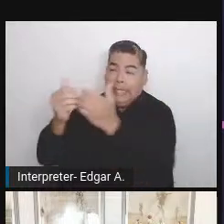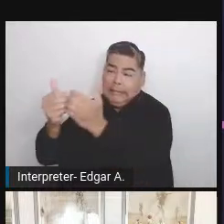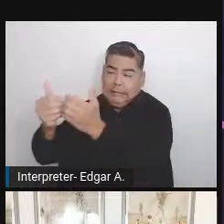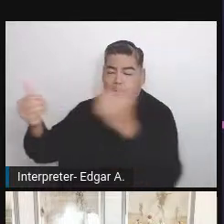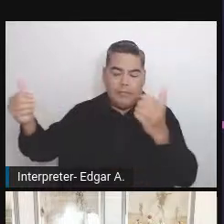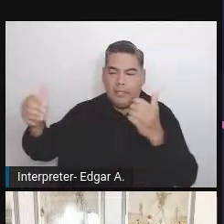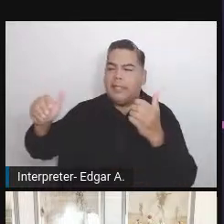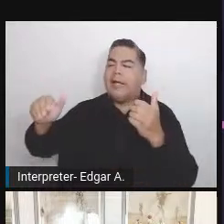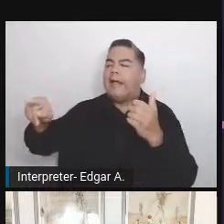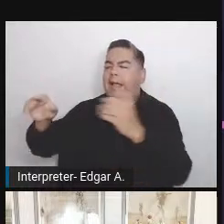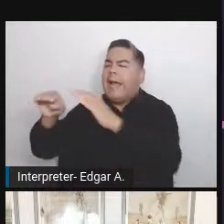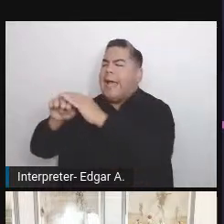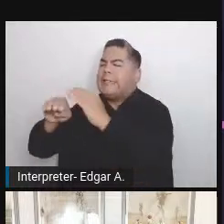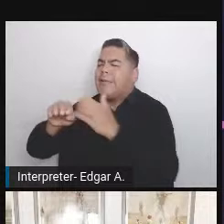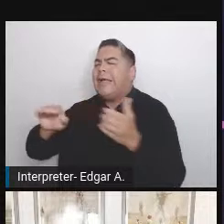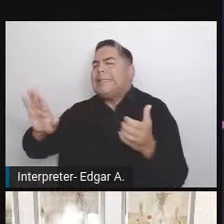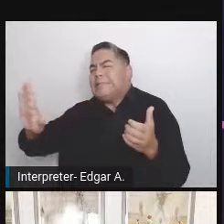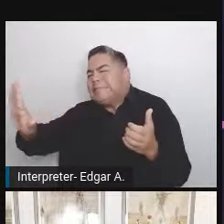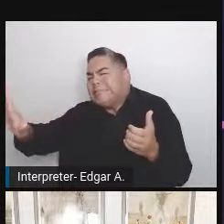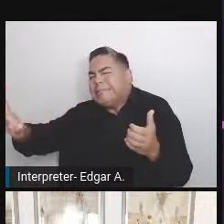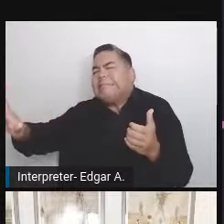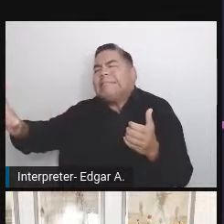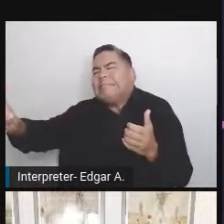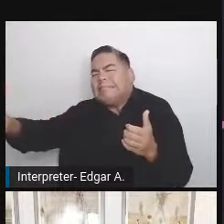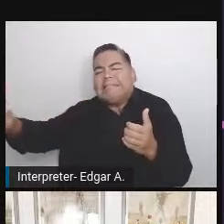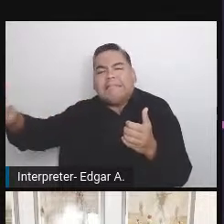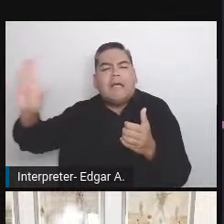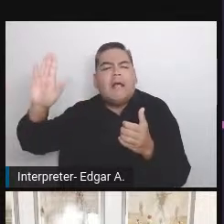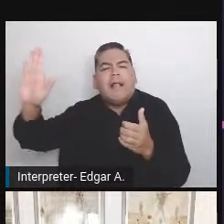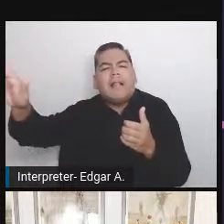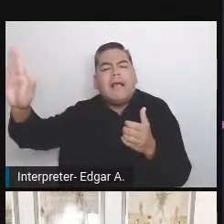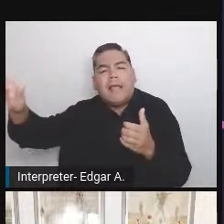most agencies accessibility is a separate task that is in most